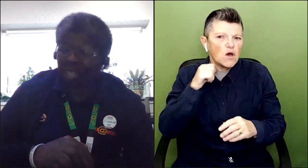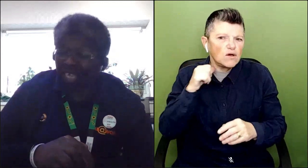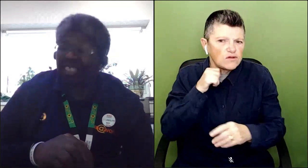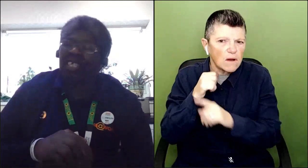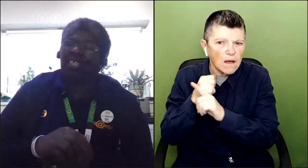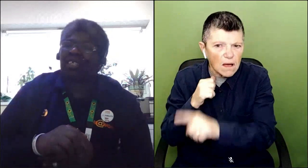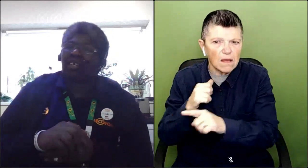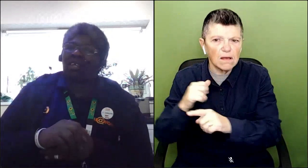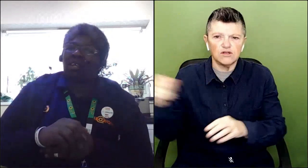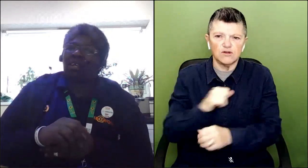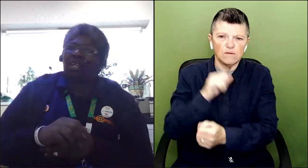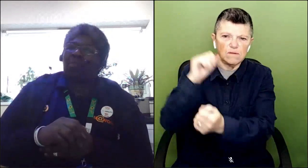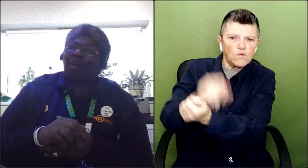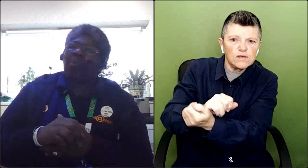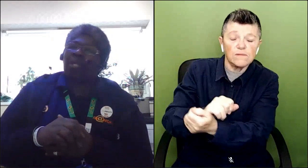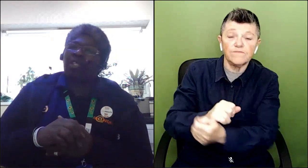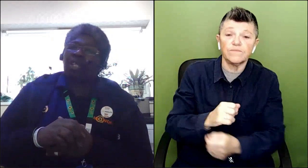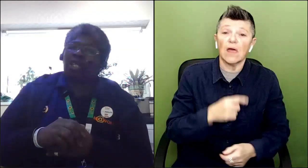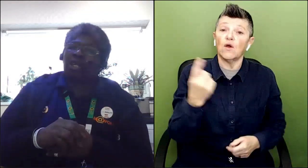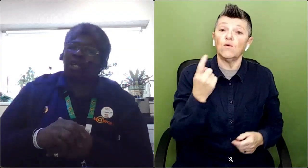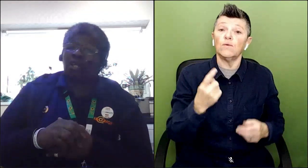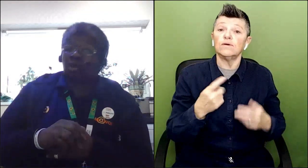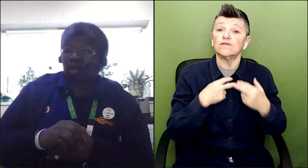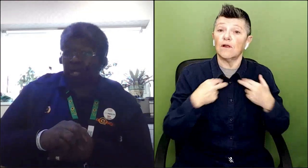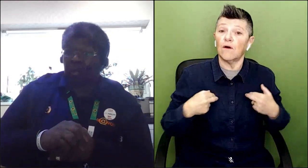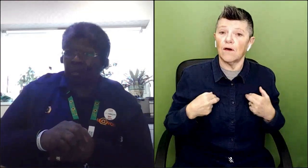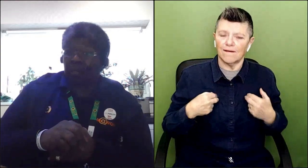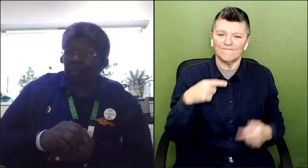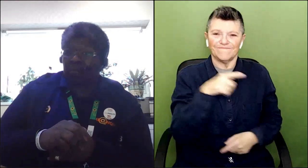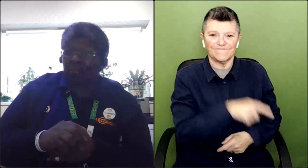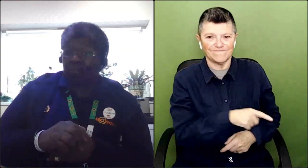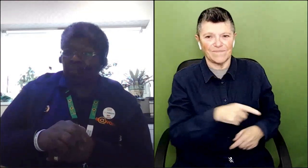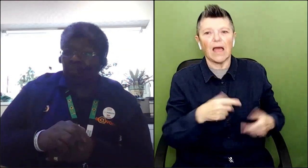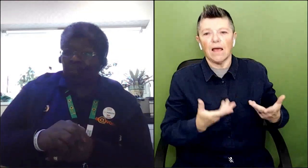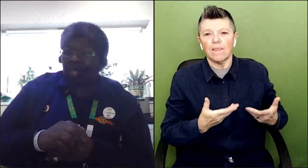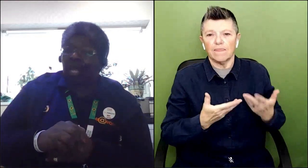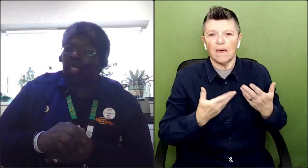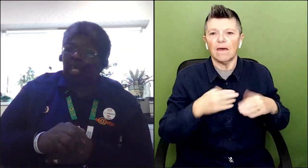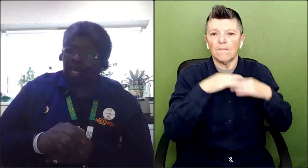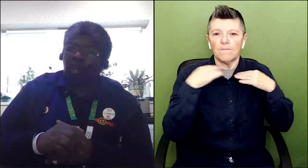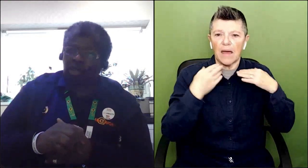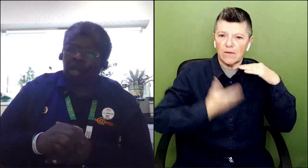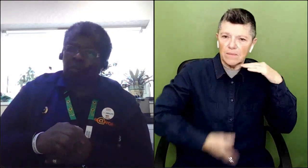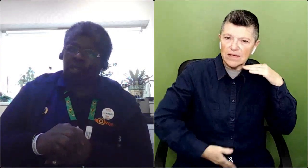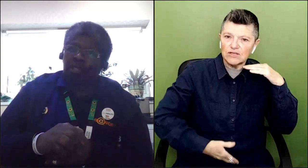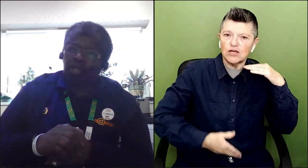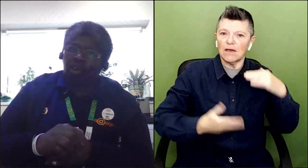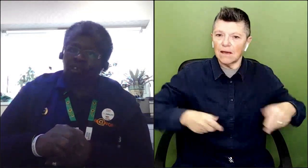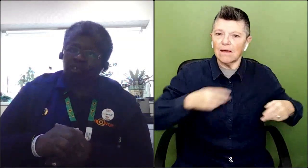You guessed it, the paraplegic, the lawyer. And he got that person off.